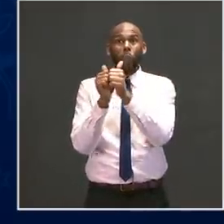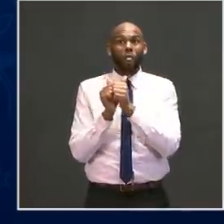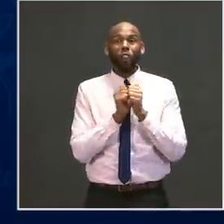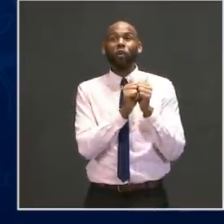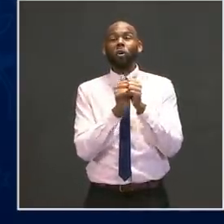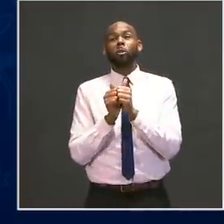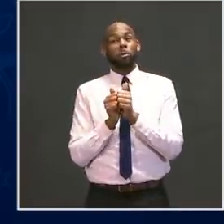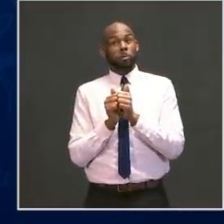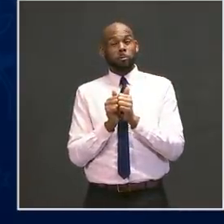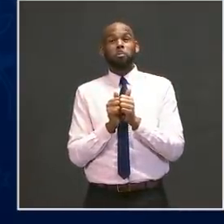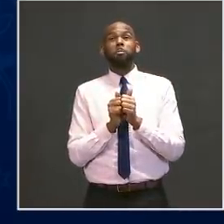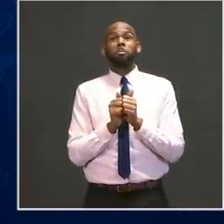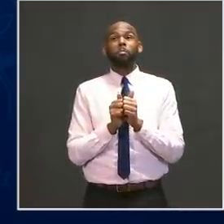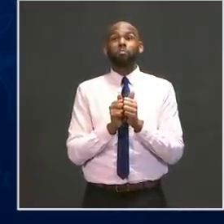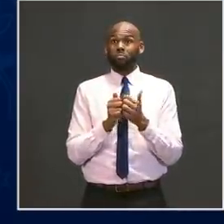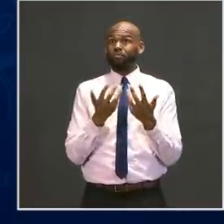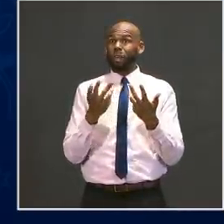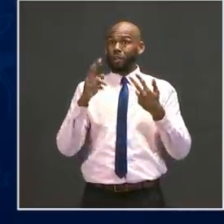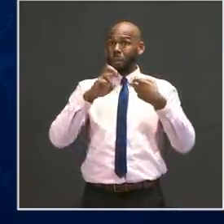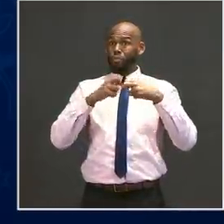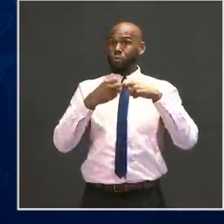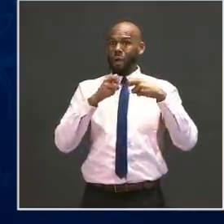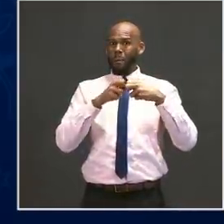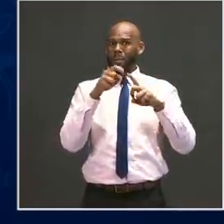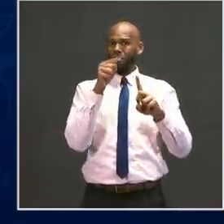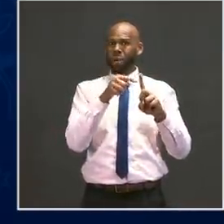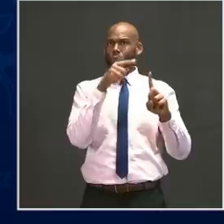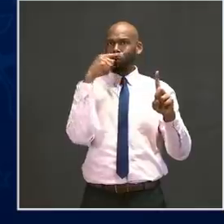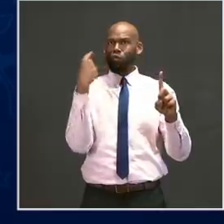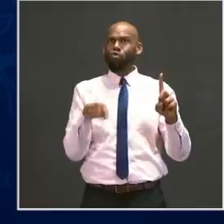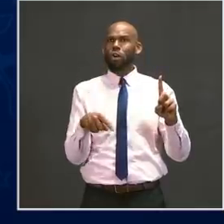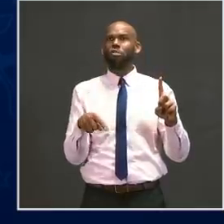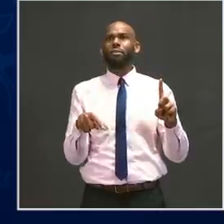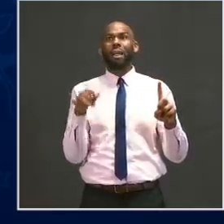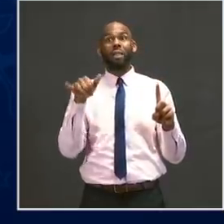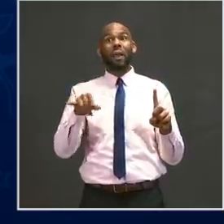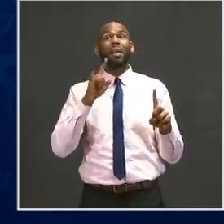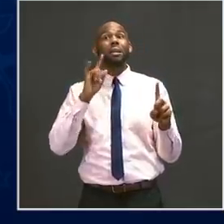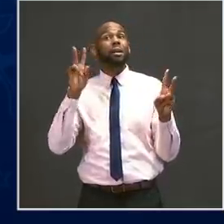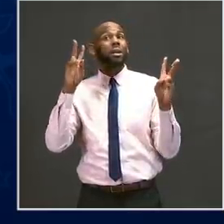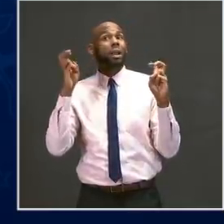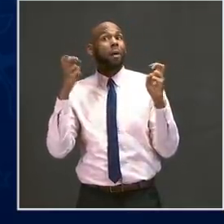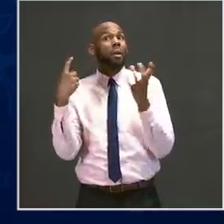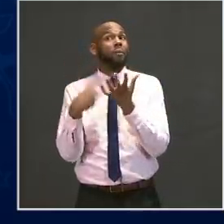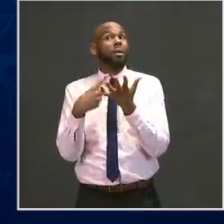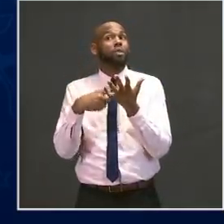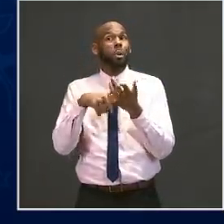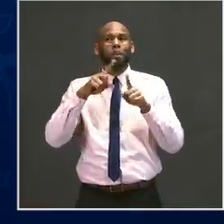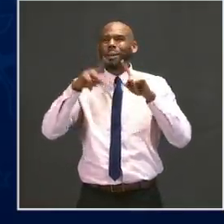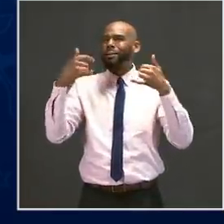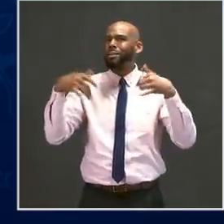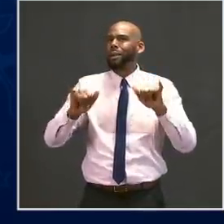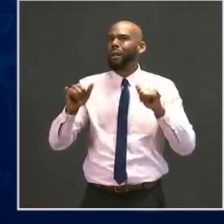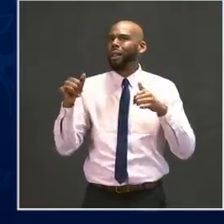as it relates to the problematic actions of Russia, is a topic of conversation. But that review is ongoing as it relates to our U.S. policy,